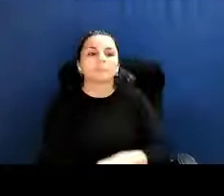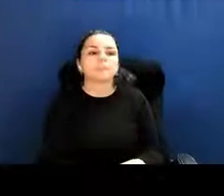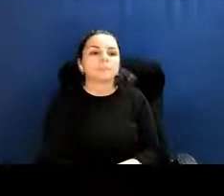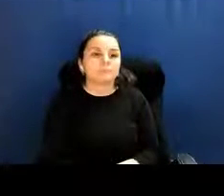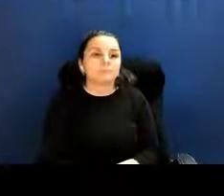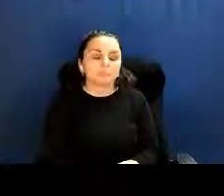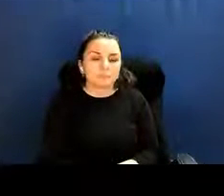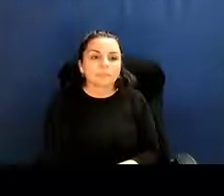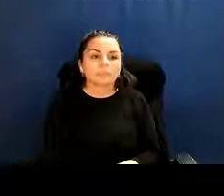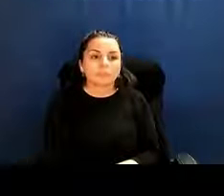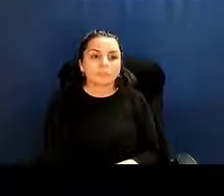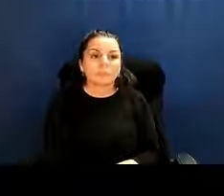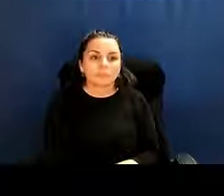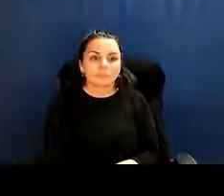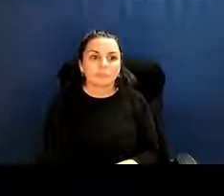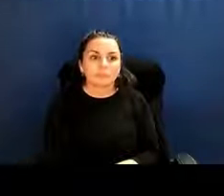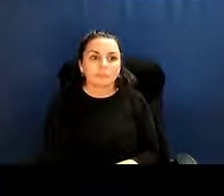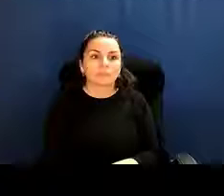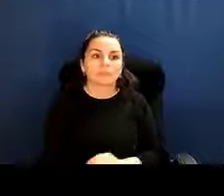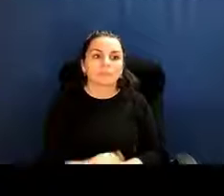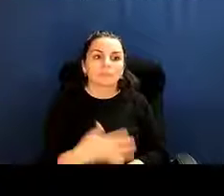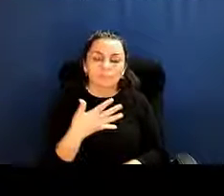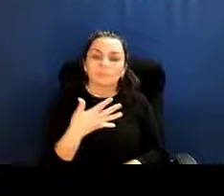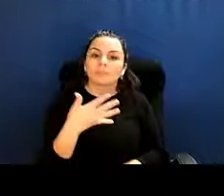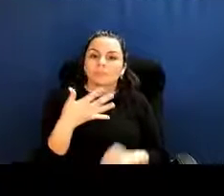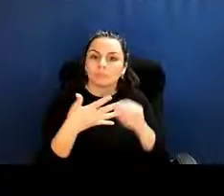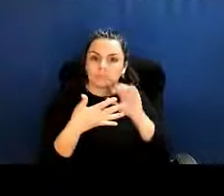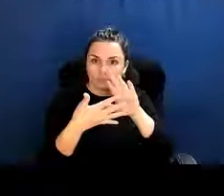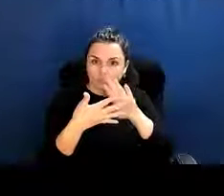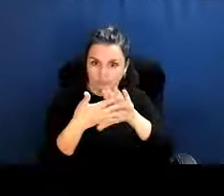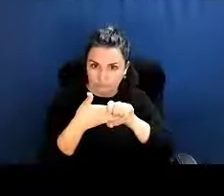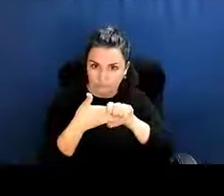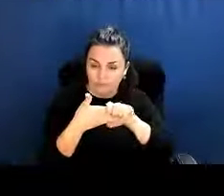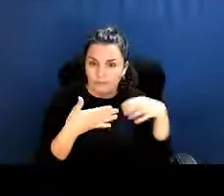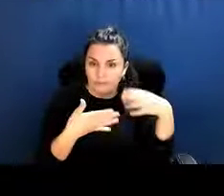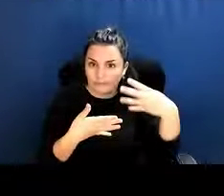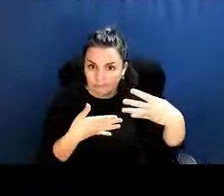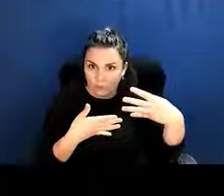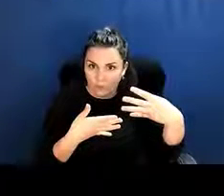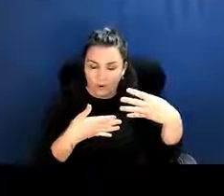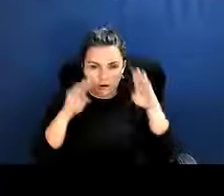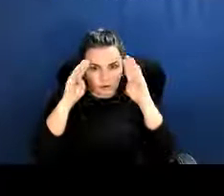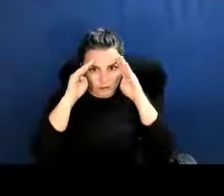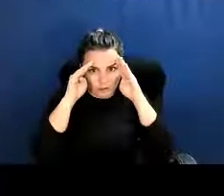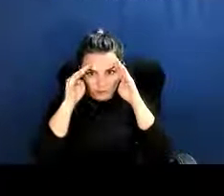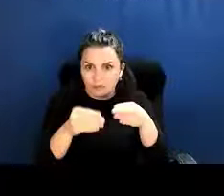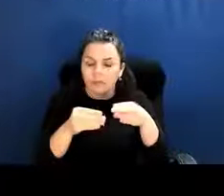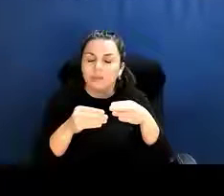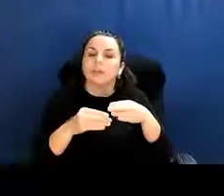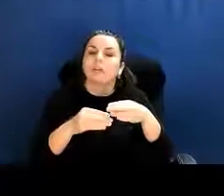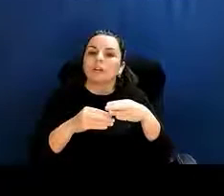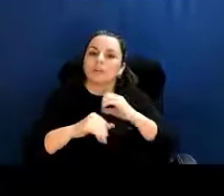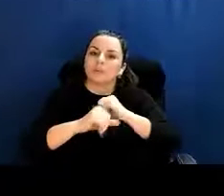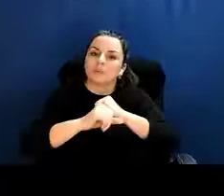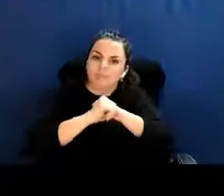Four of them are particularly designed to protect research participants,